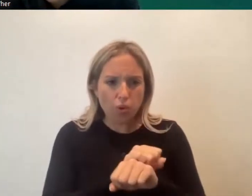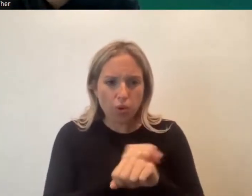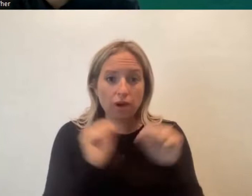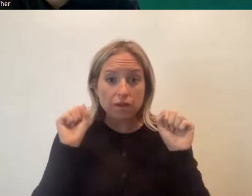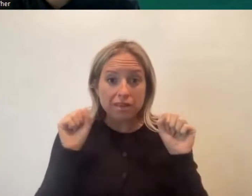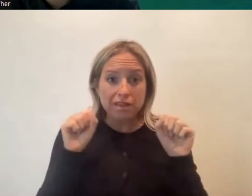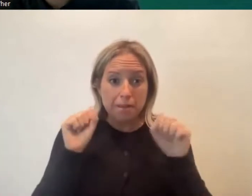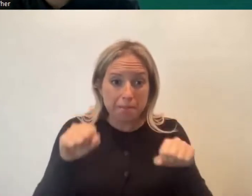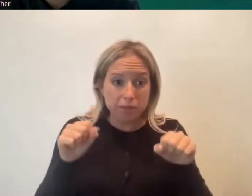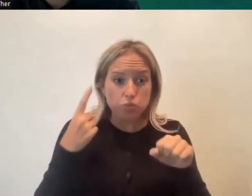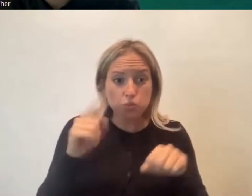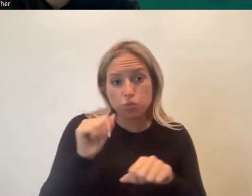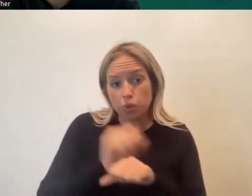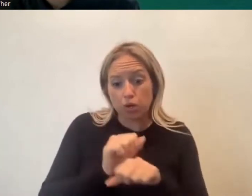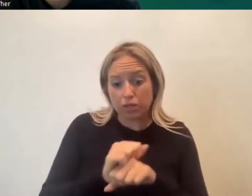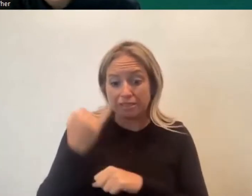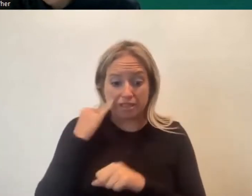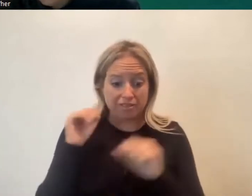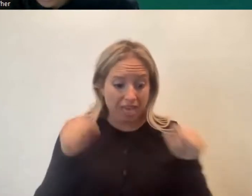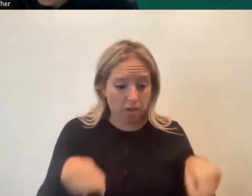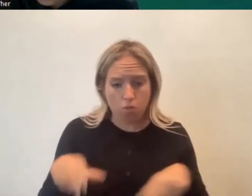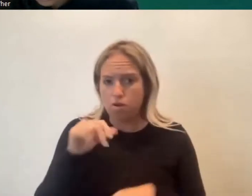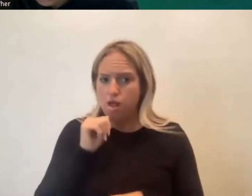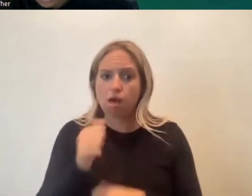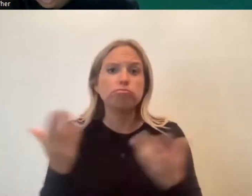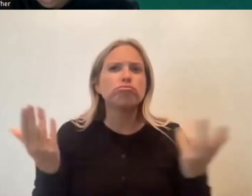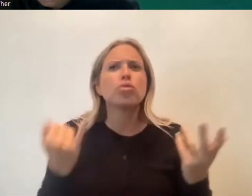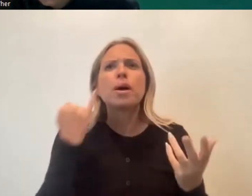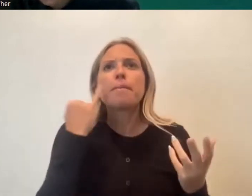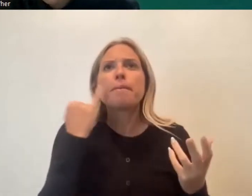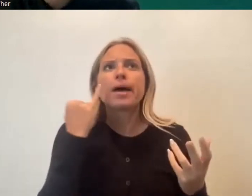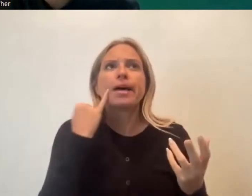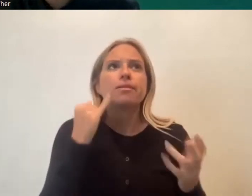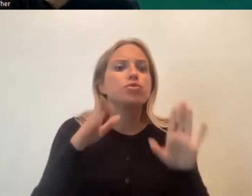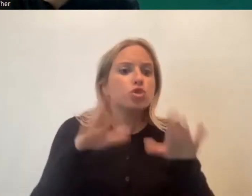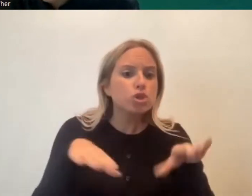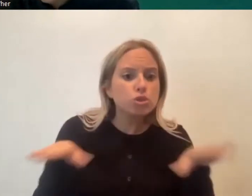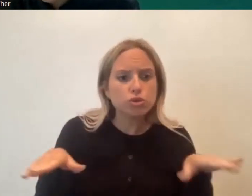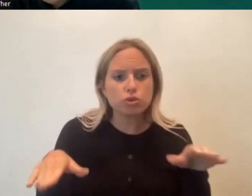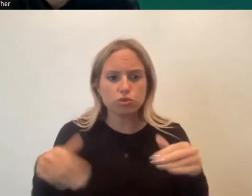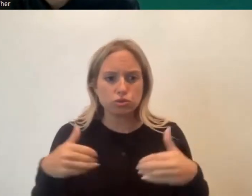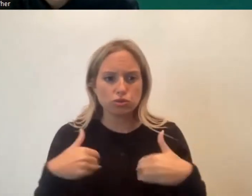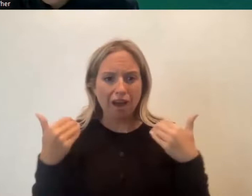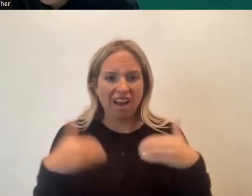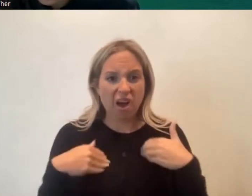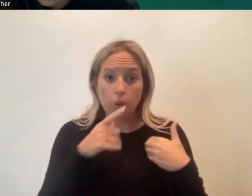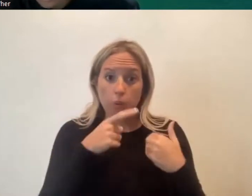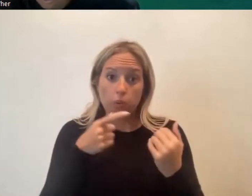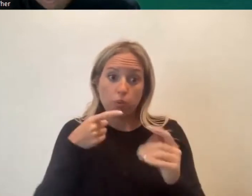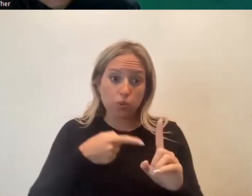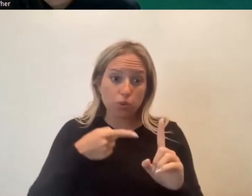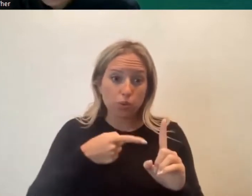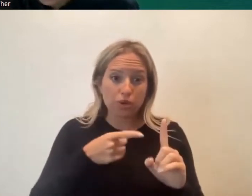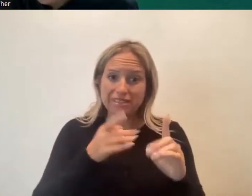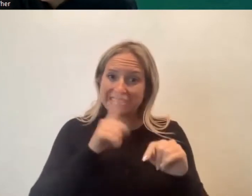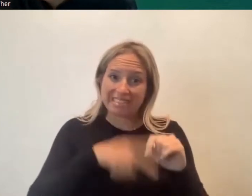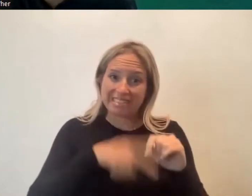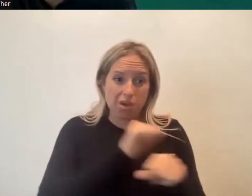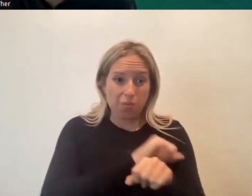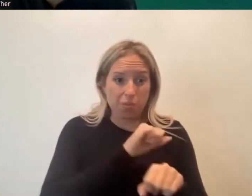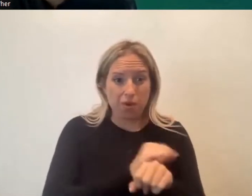So what about children or minors who they can't always work or may not be legally able